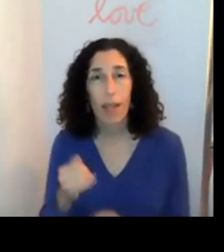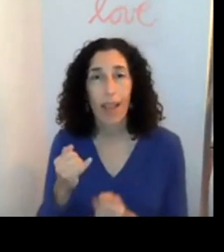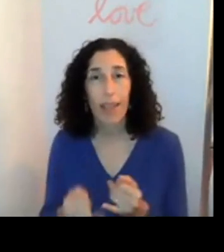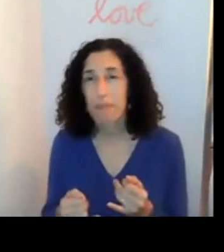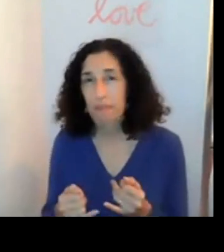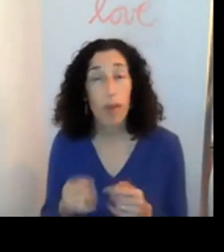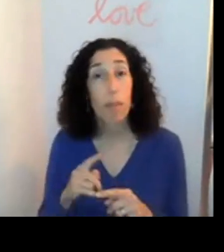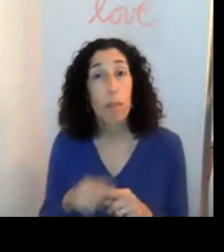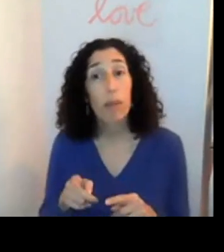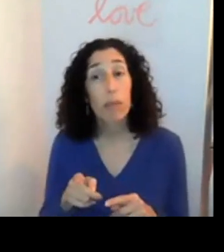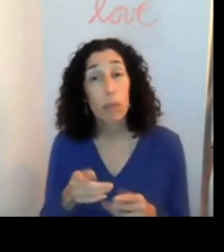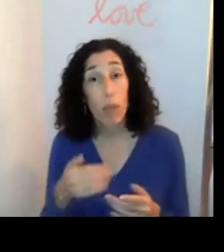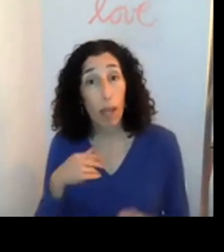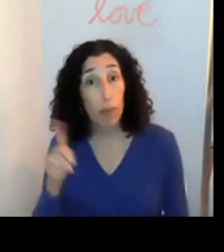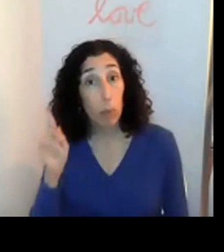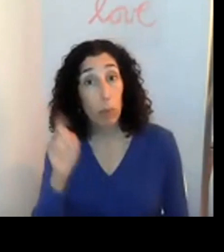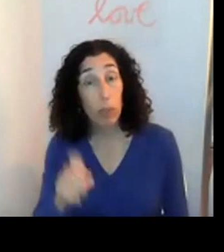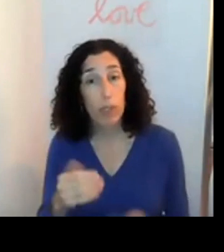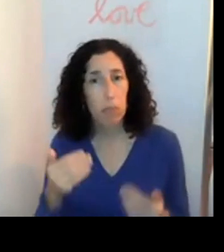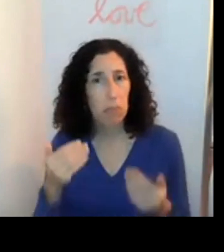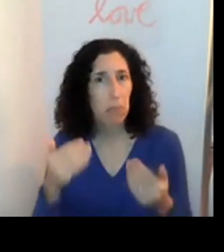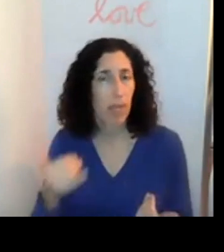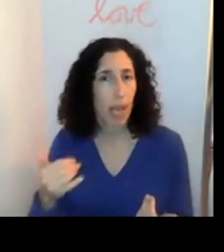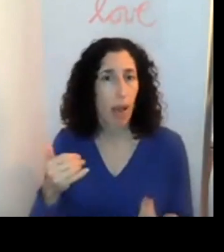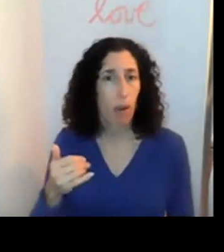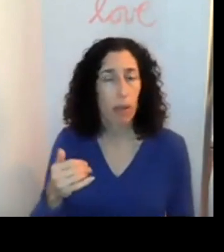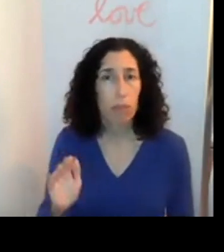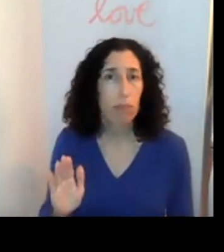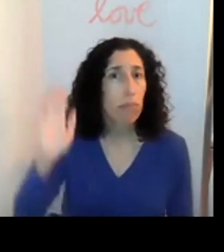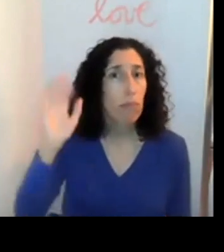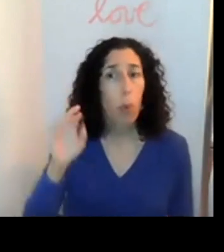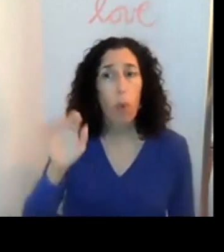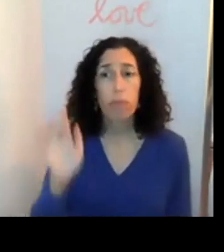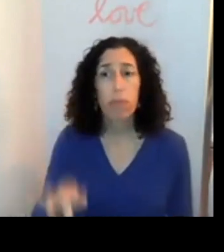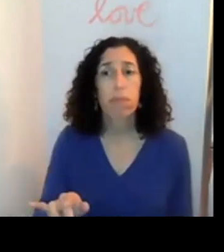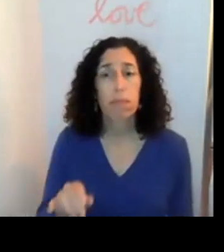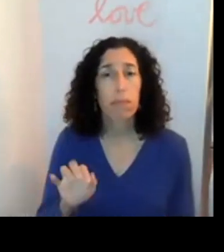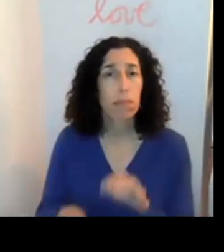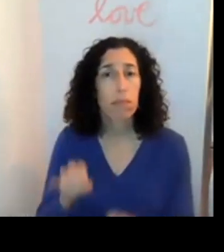is also like responsive to the environment that it's created in and the person that creates